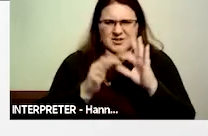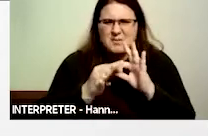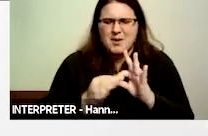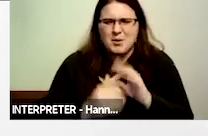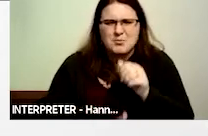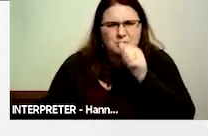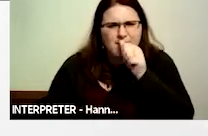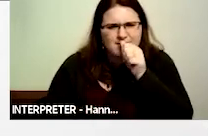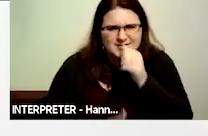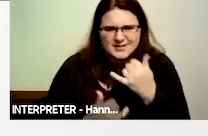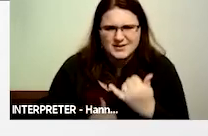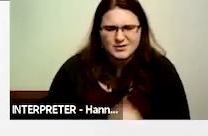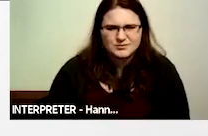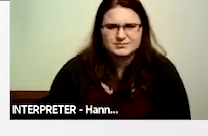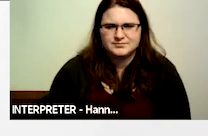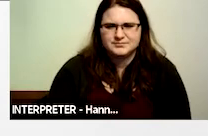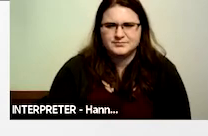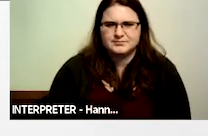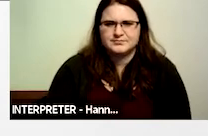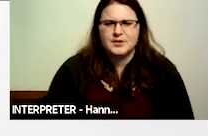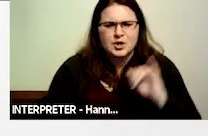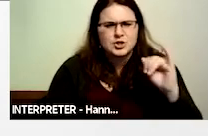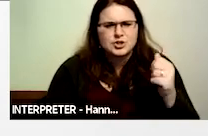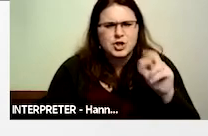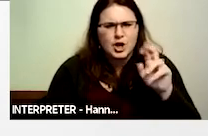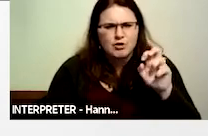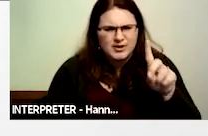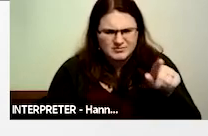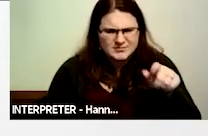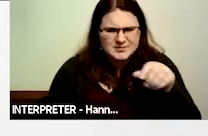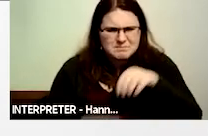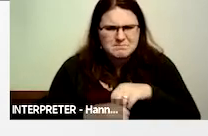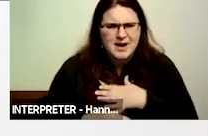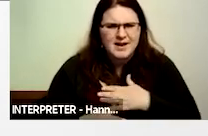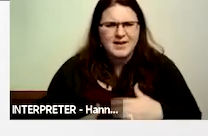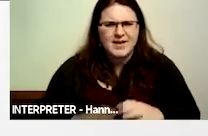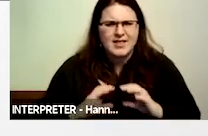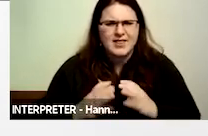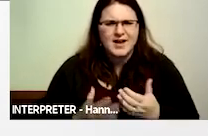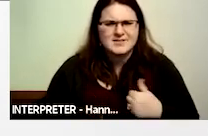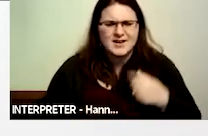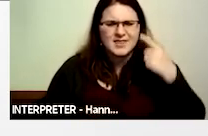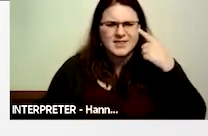And again, Jared. I think I had you in class as well as as yeah so welcome. I'm glad you're here.